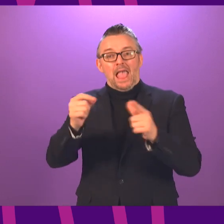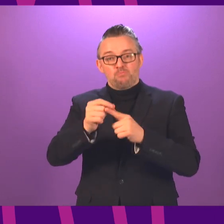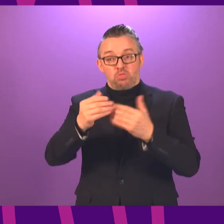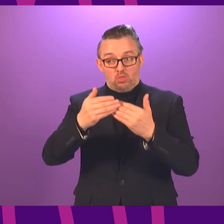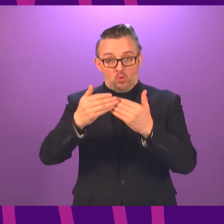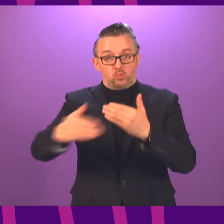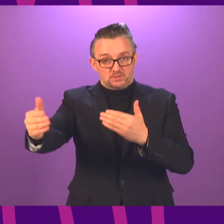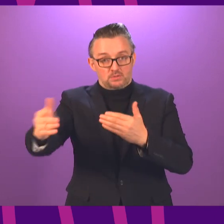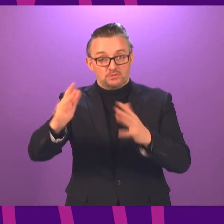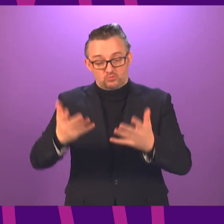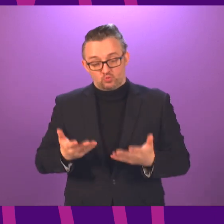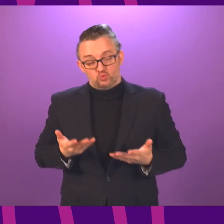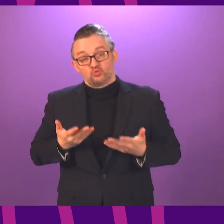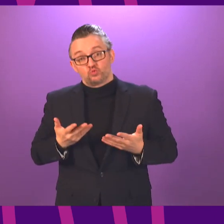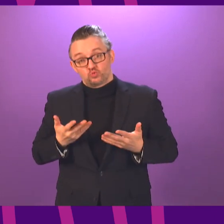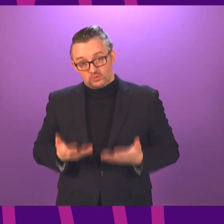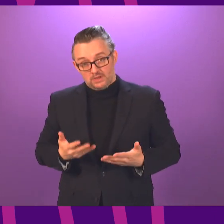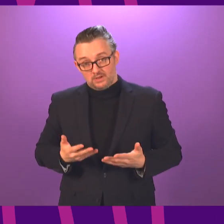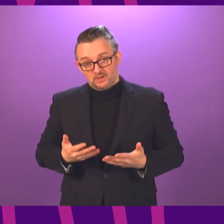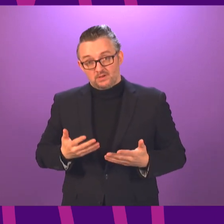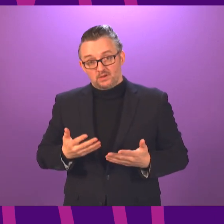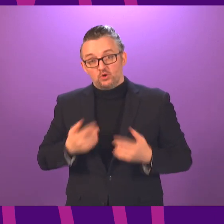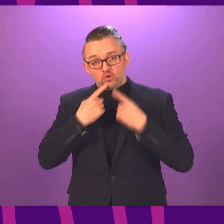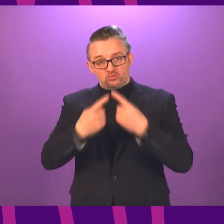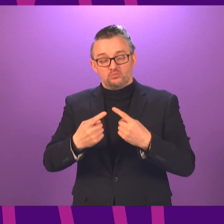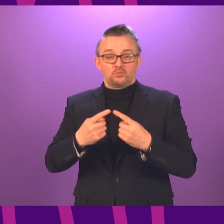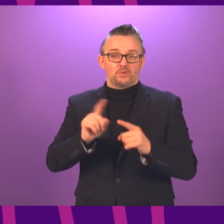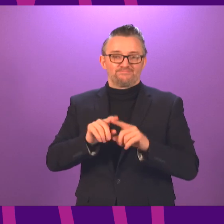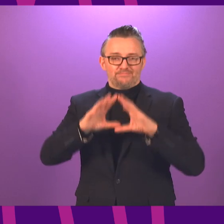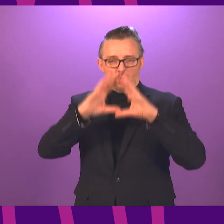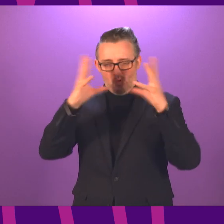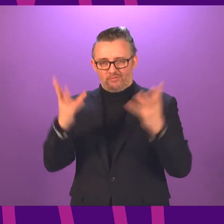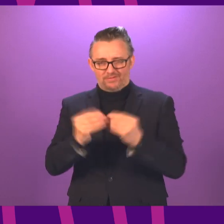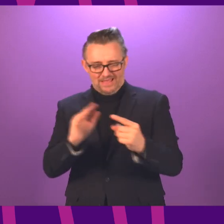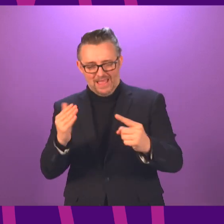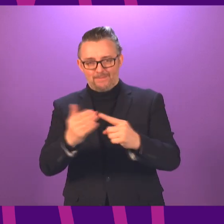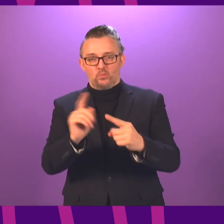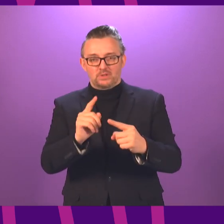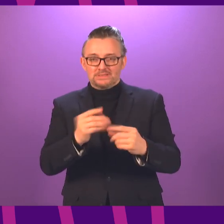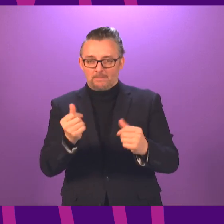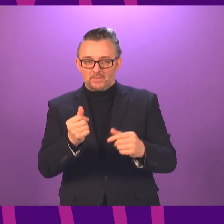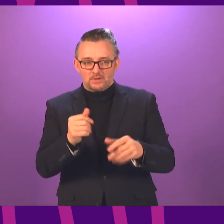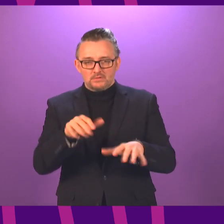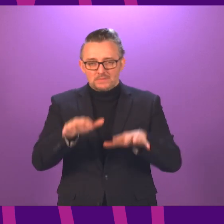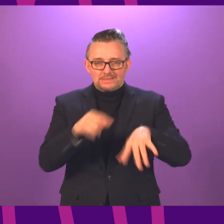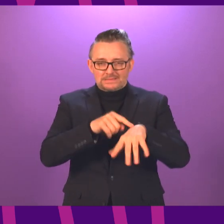However, today we set out the overall approach to, and an indicative timescale for, easing